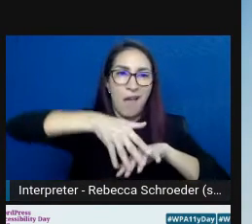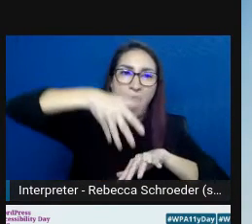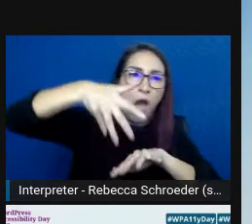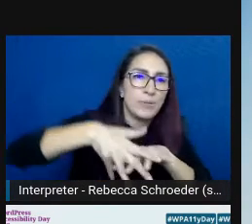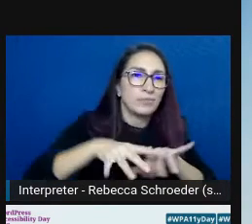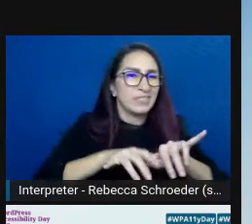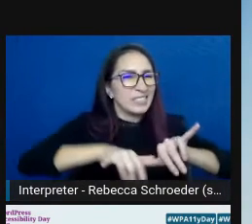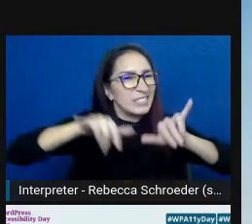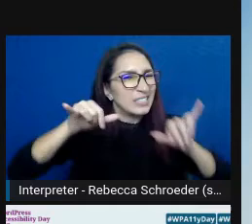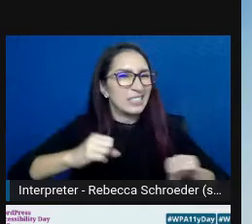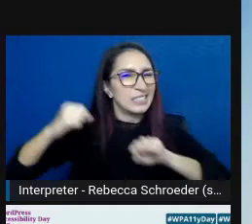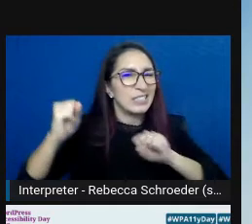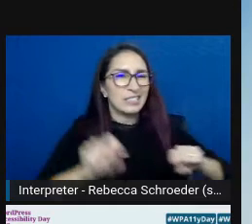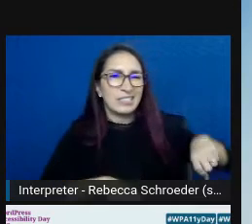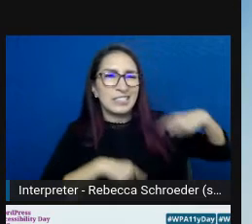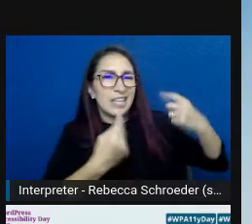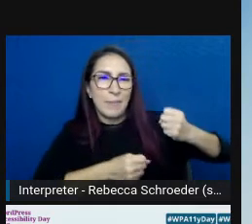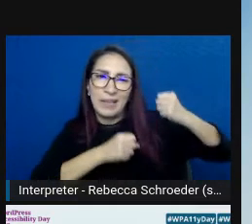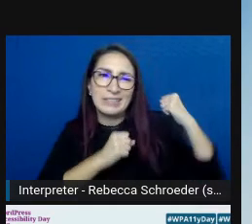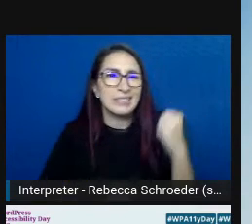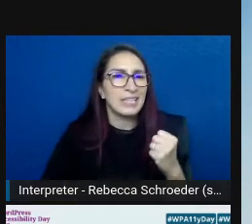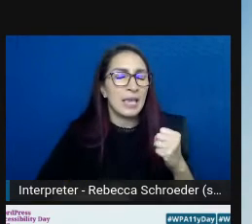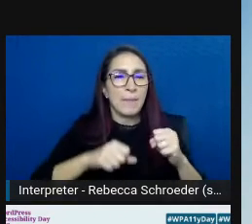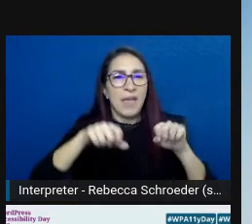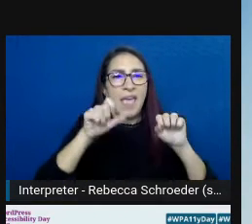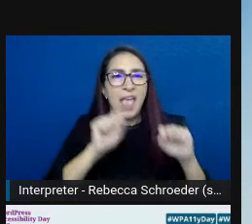and I'm hoping this talk will help you confront that reality.